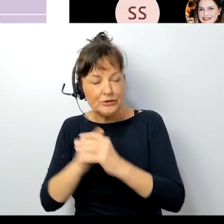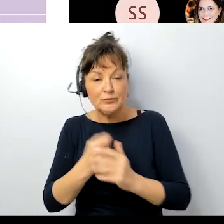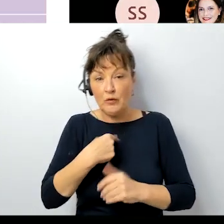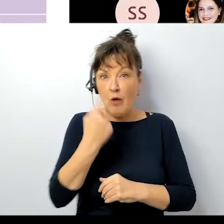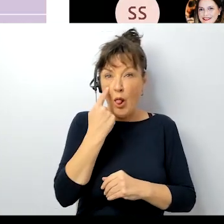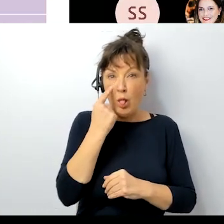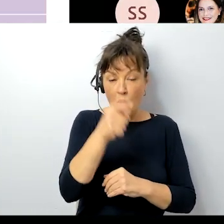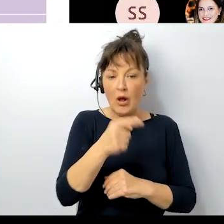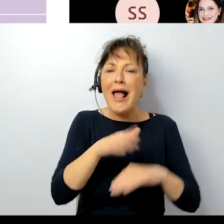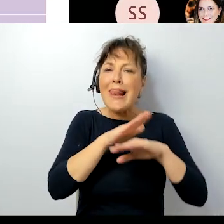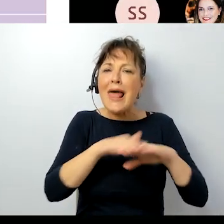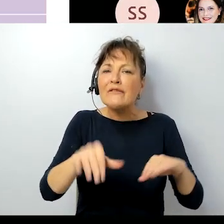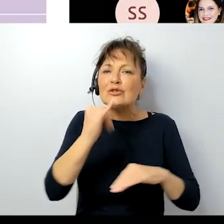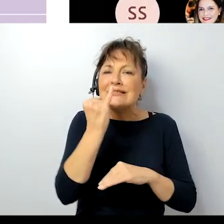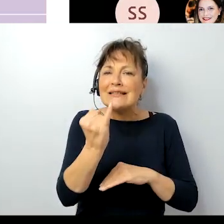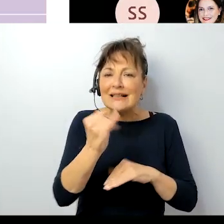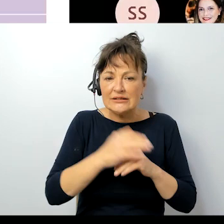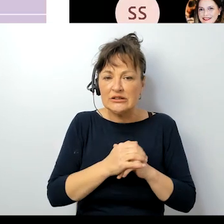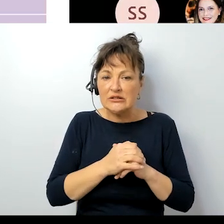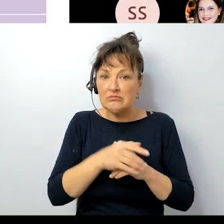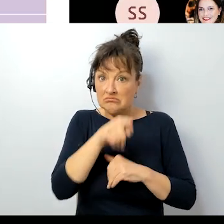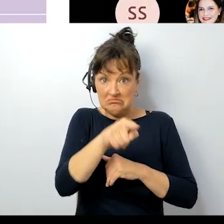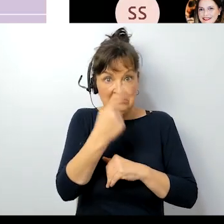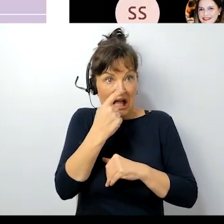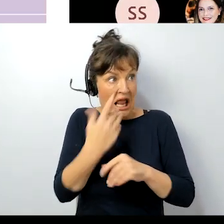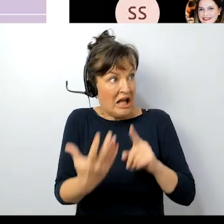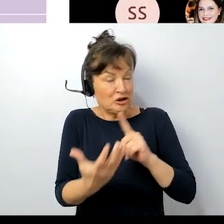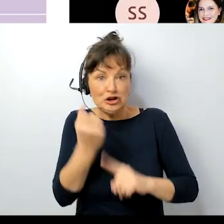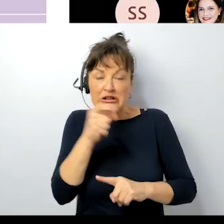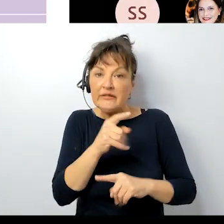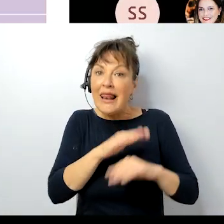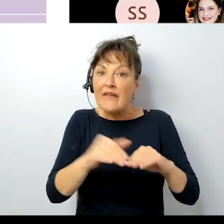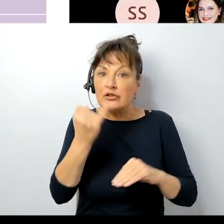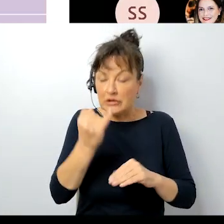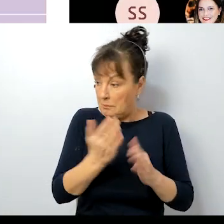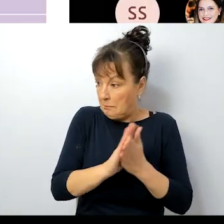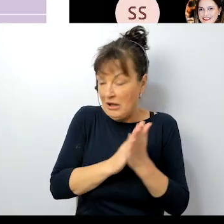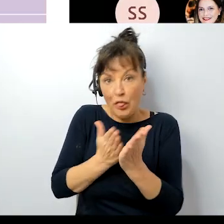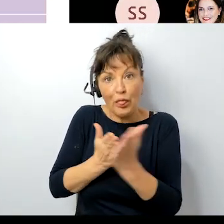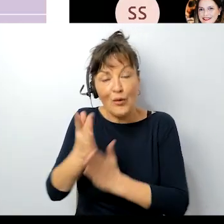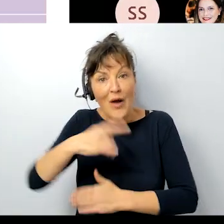learning environments. For example, if we look here on the screen at SCQF level 6,